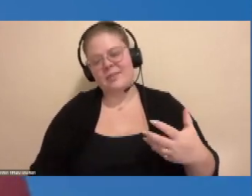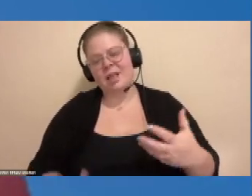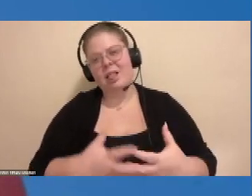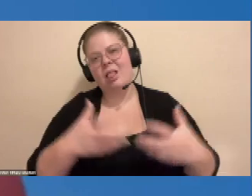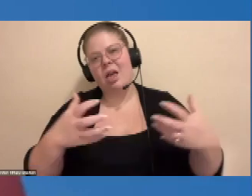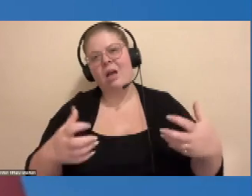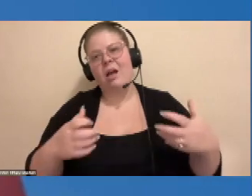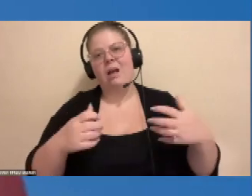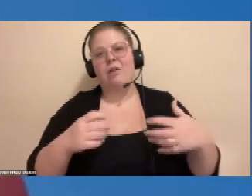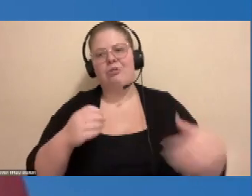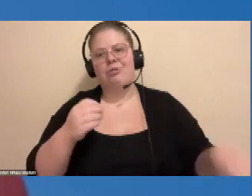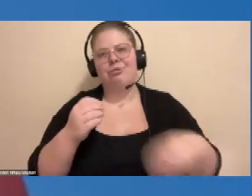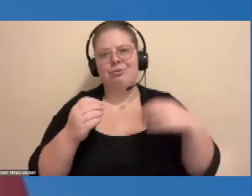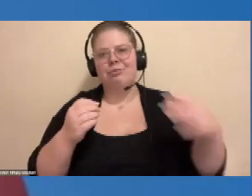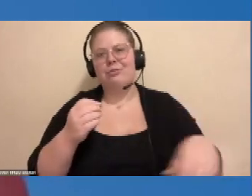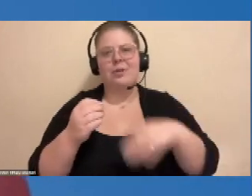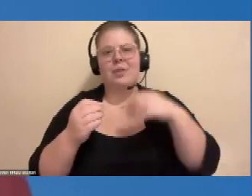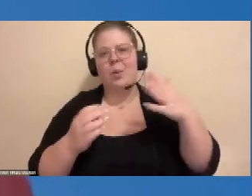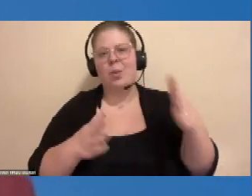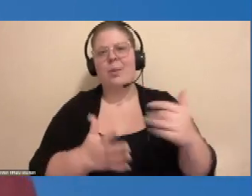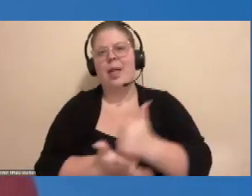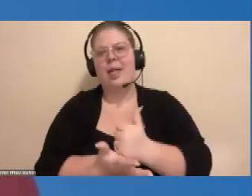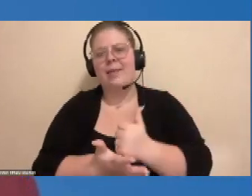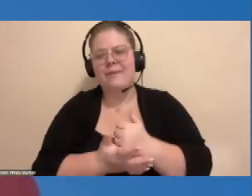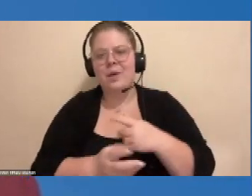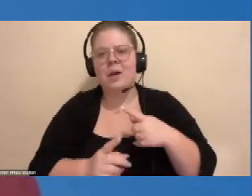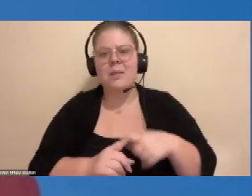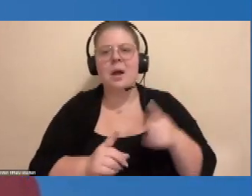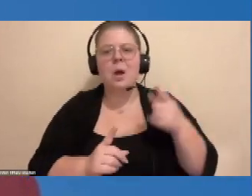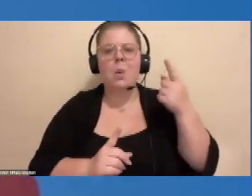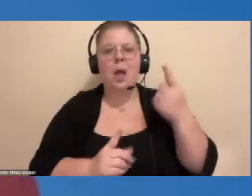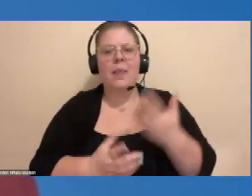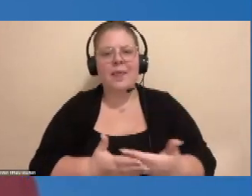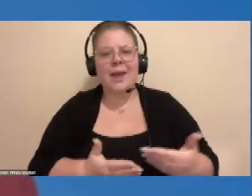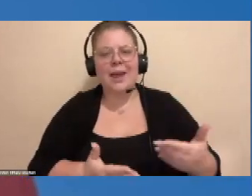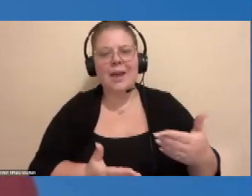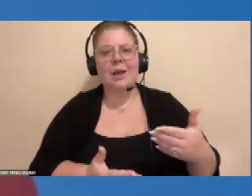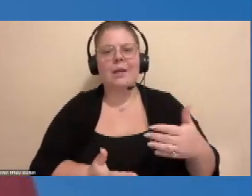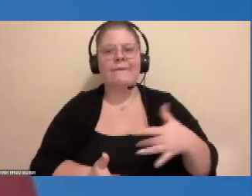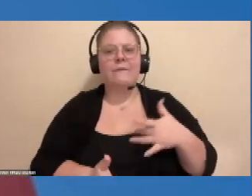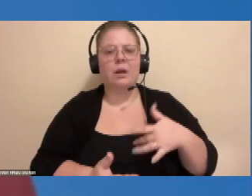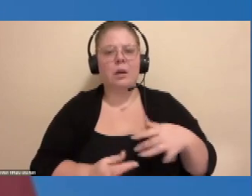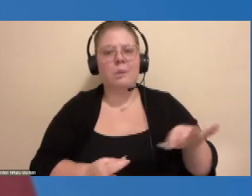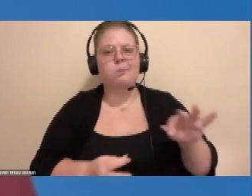I think one thing in particular that would be